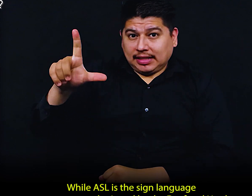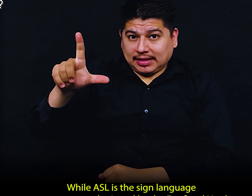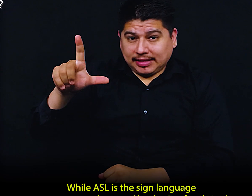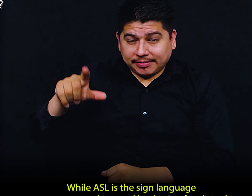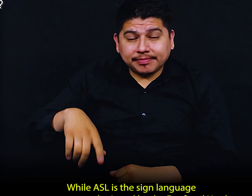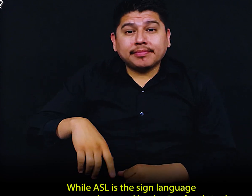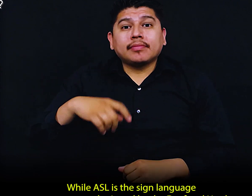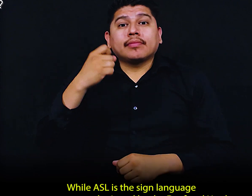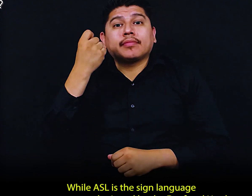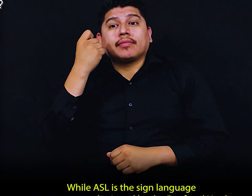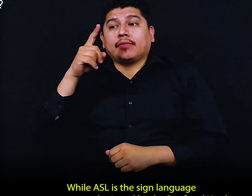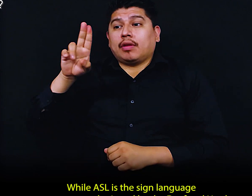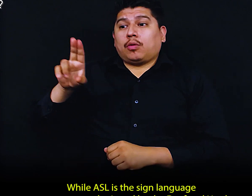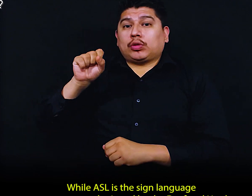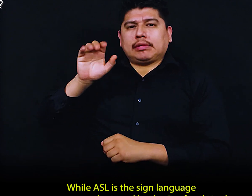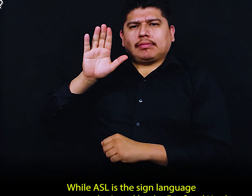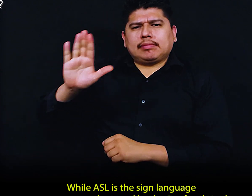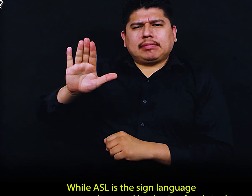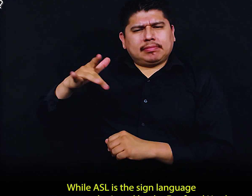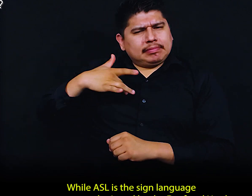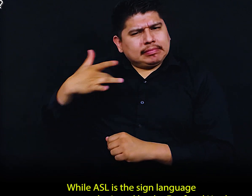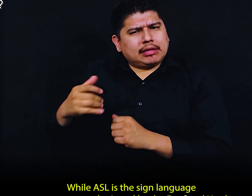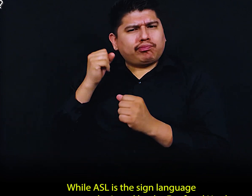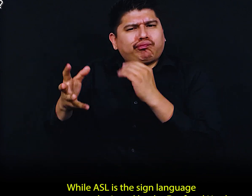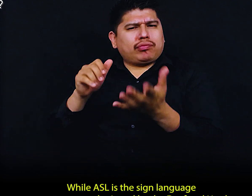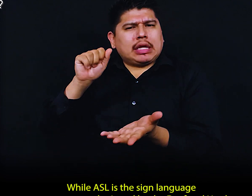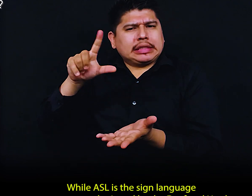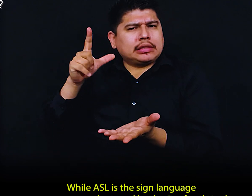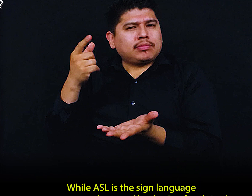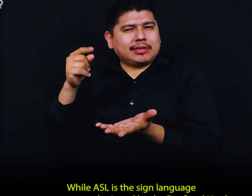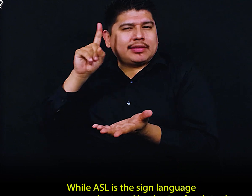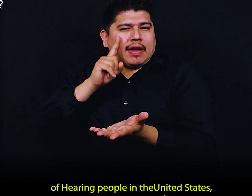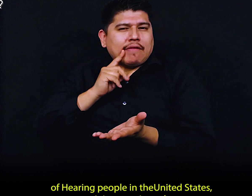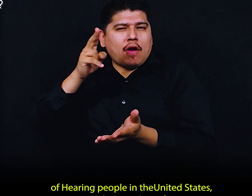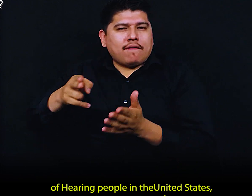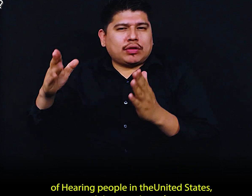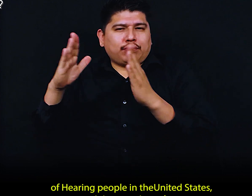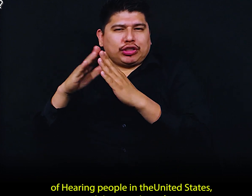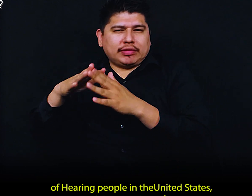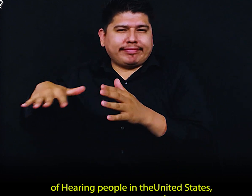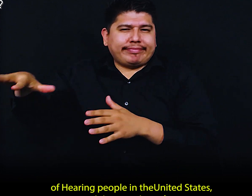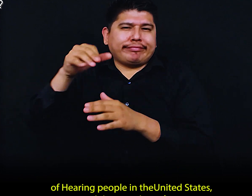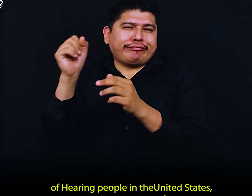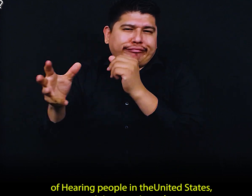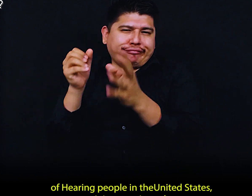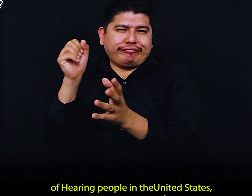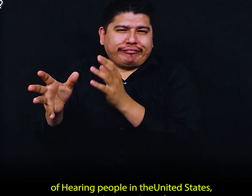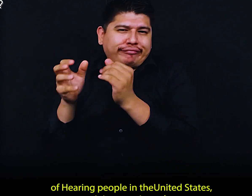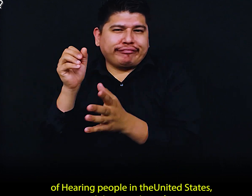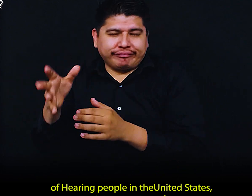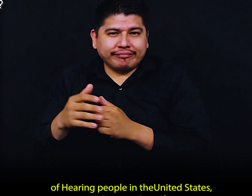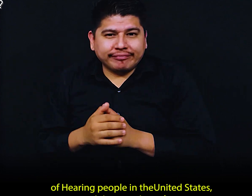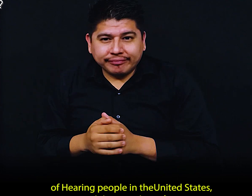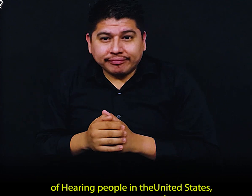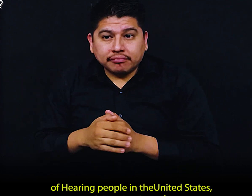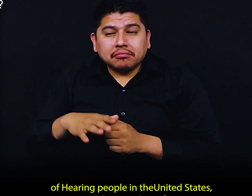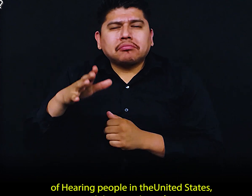While ASL is the sign language most commonly signed by the Deaf and Hard of Hearing people in theUnited States, it is not universal.